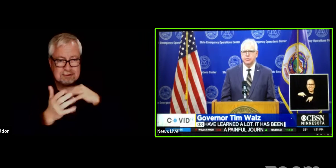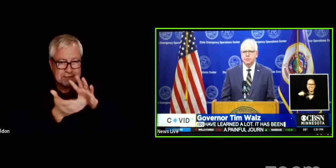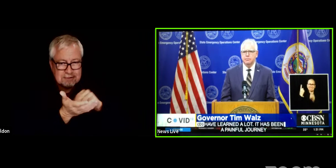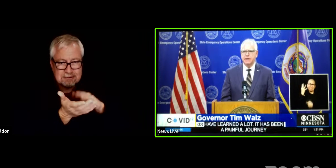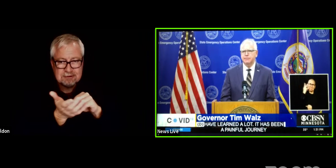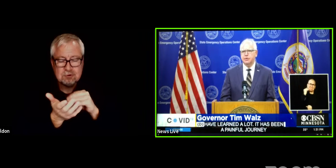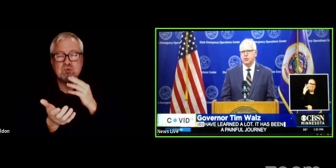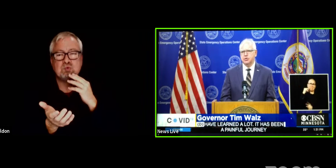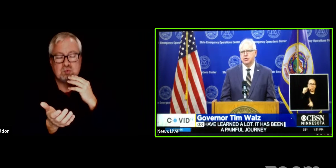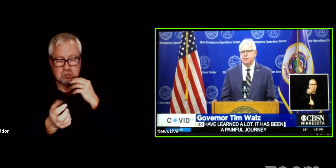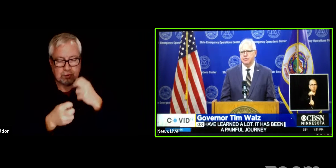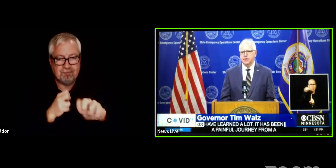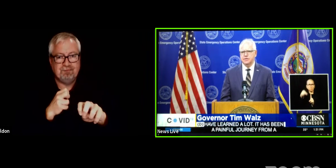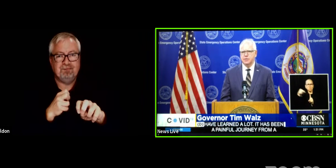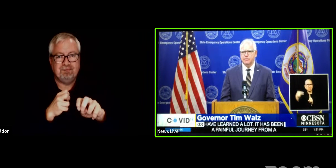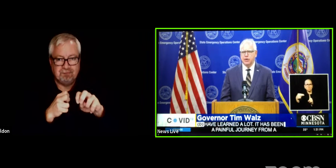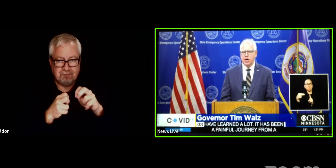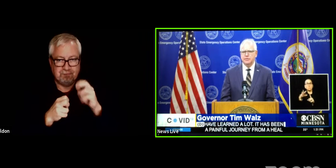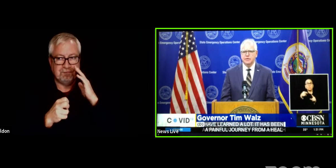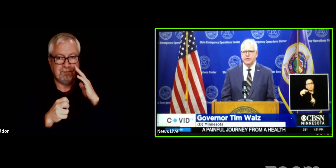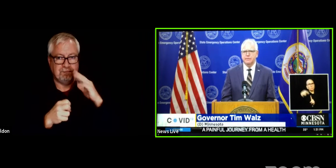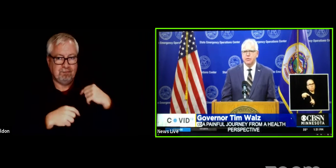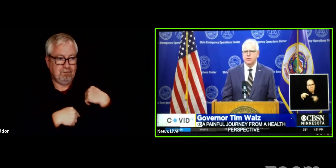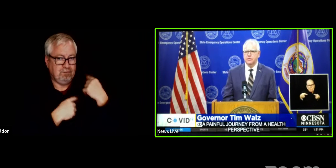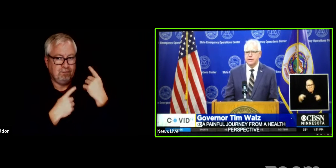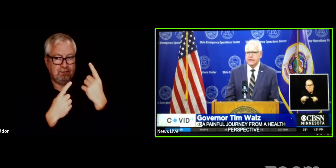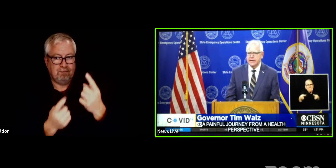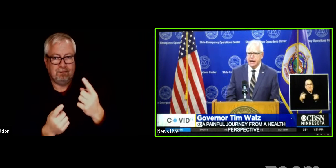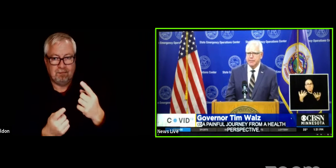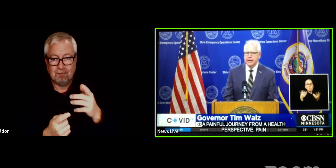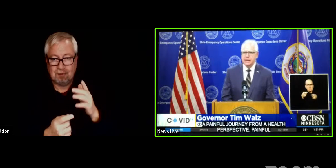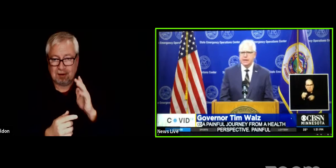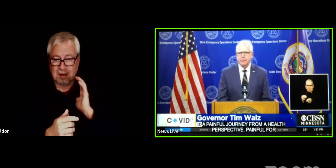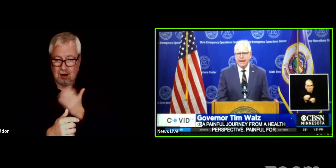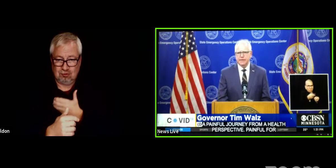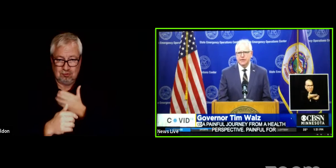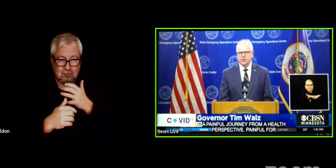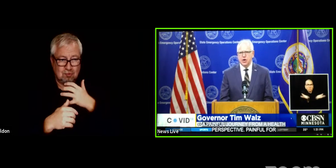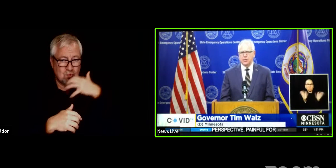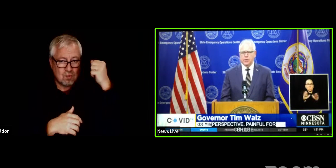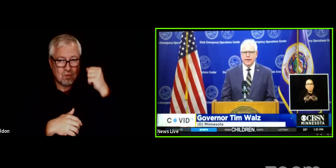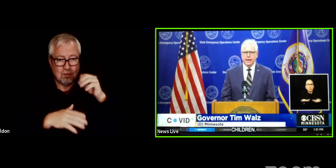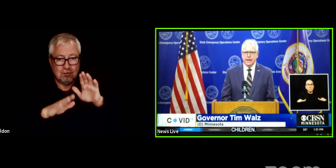CHILDREN, PAINFULLY EMOTIONALLY FOR THE THINGS WE'VE LOST AND OF COURSE THE ECONOMIC PAIN THAT HAS GONE WITH IT.